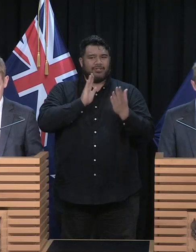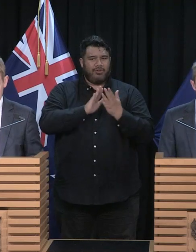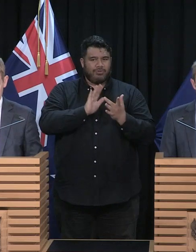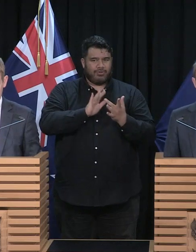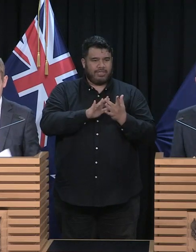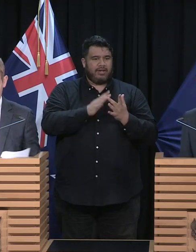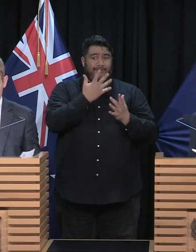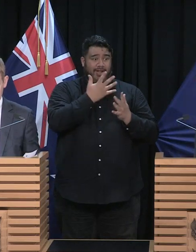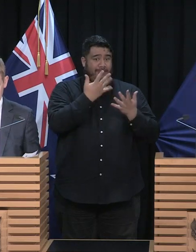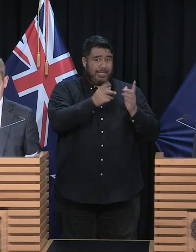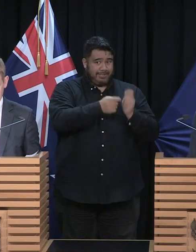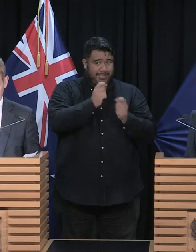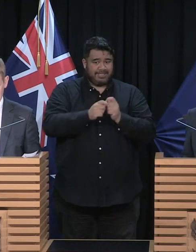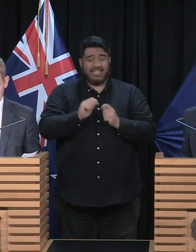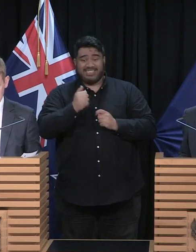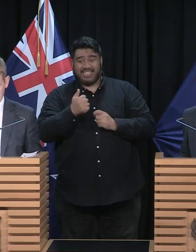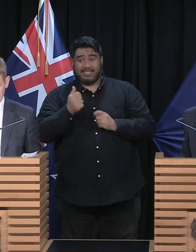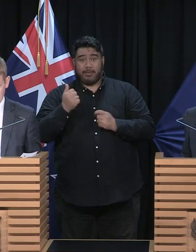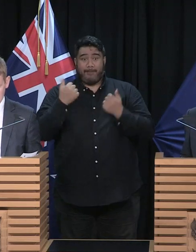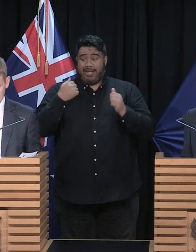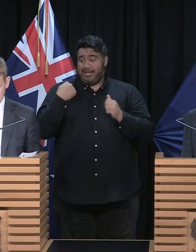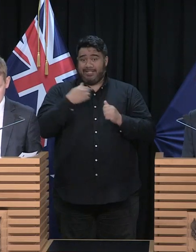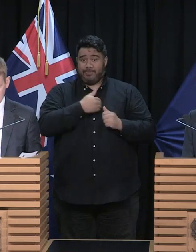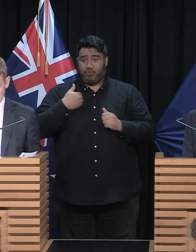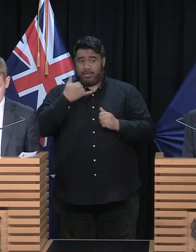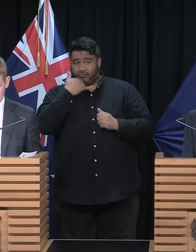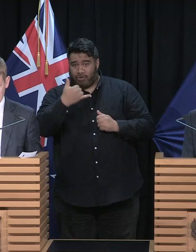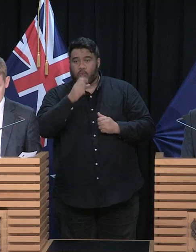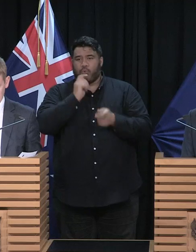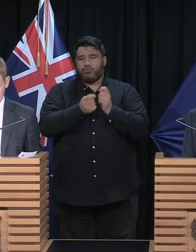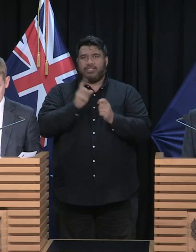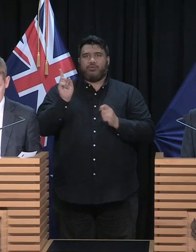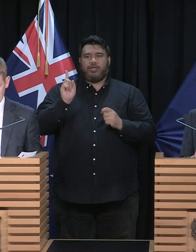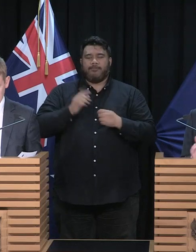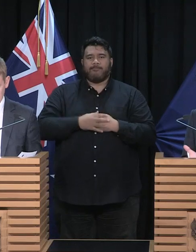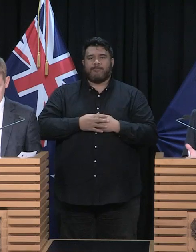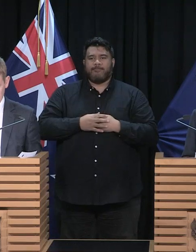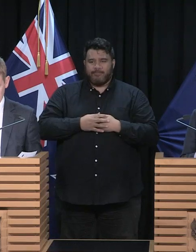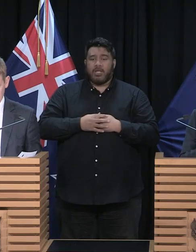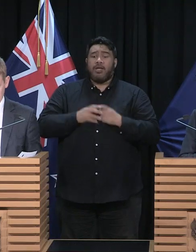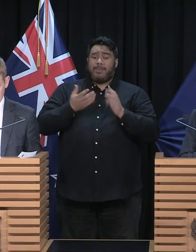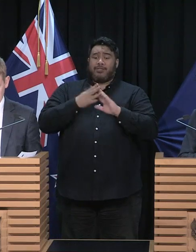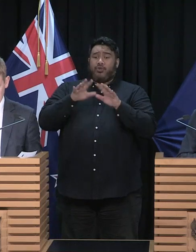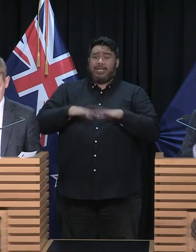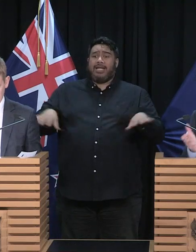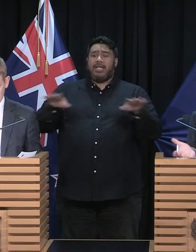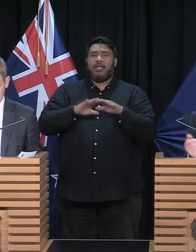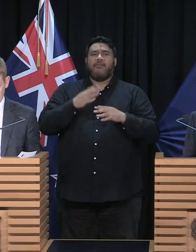the 4th of July - there were six eclose contacts. Five of those have been tested. The sixth was contacted this